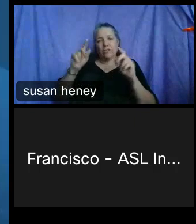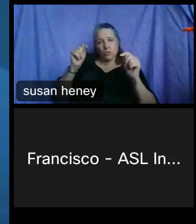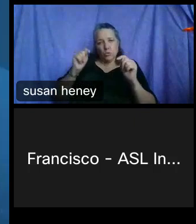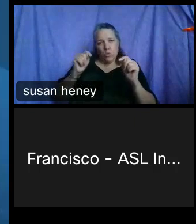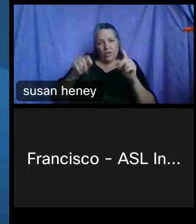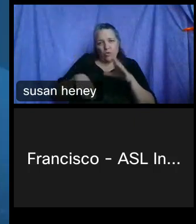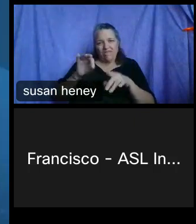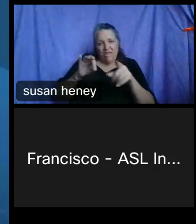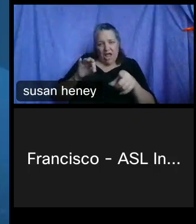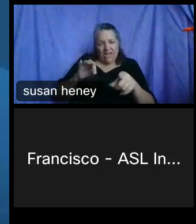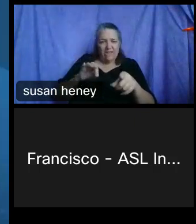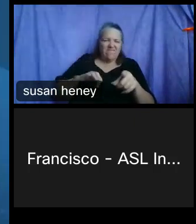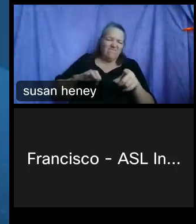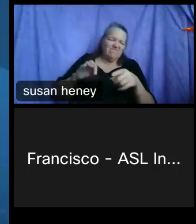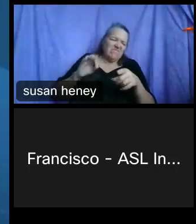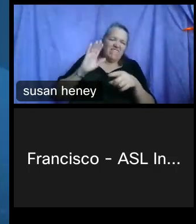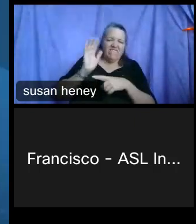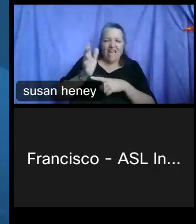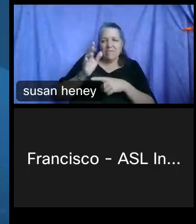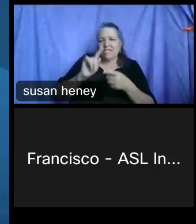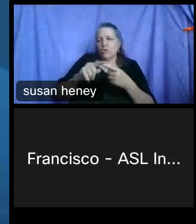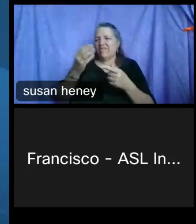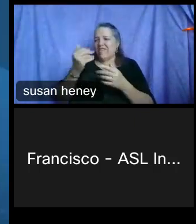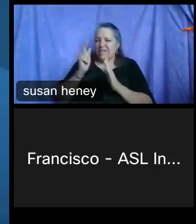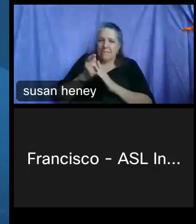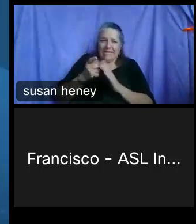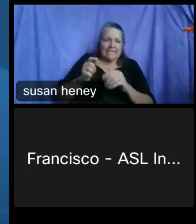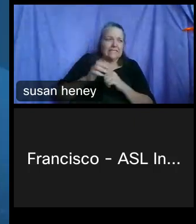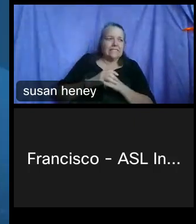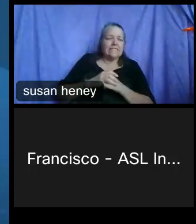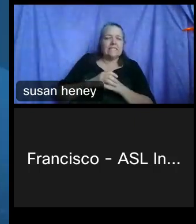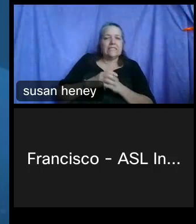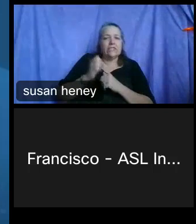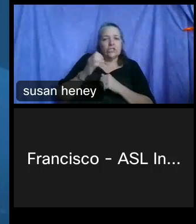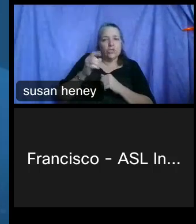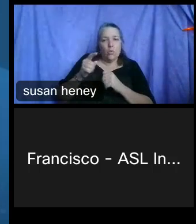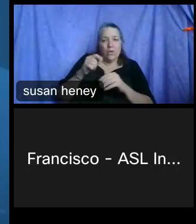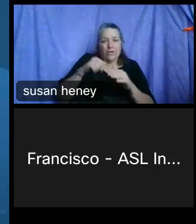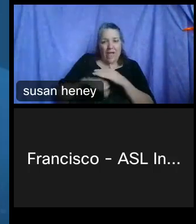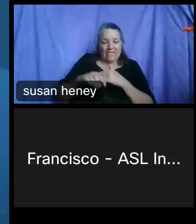5 to 15 minutes long. The link is active on the page, so when you access the PDF version of the